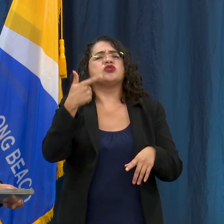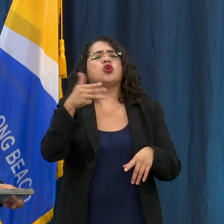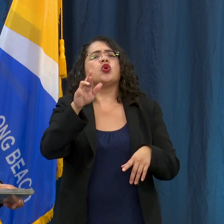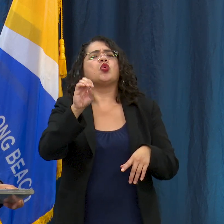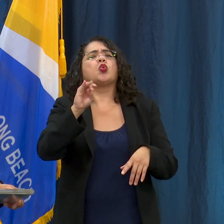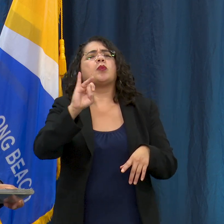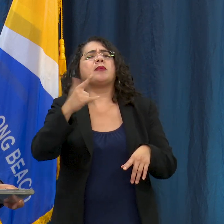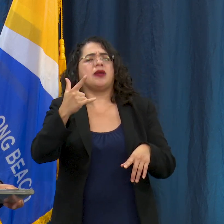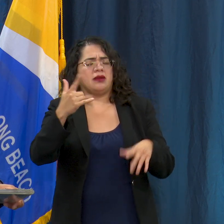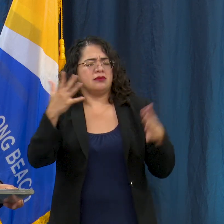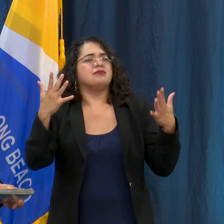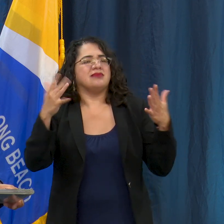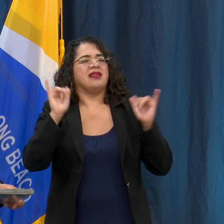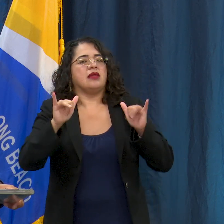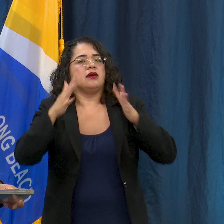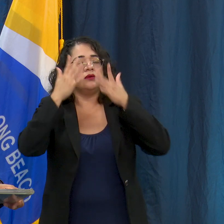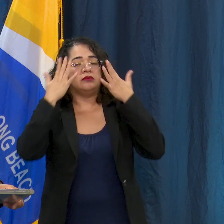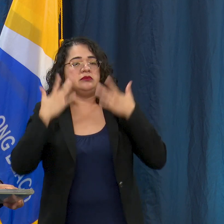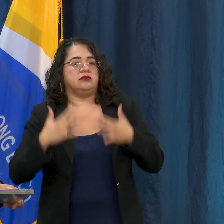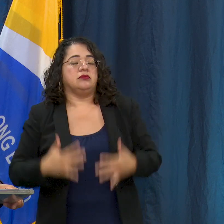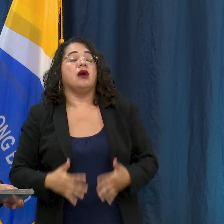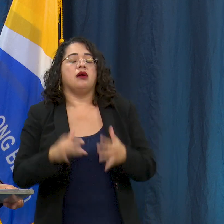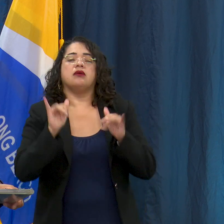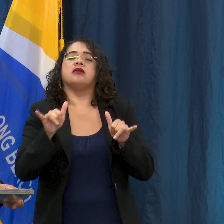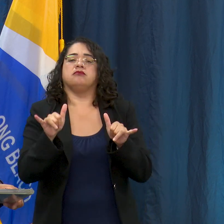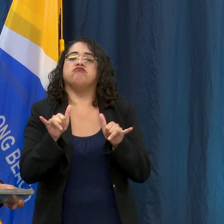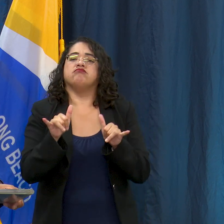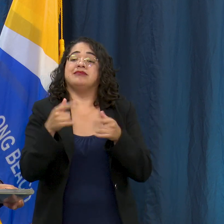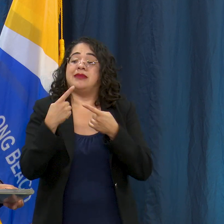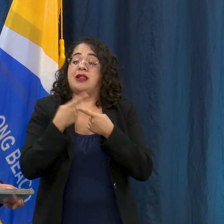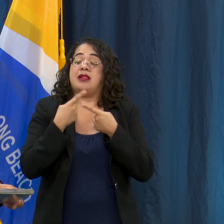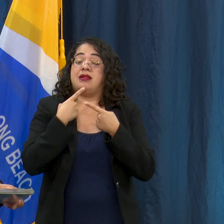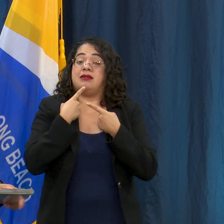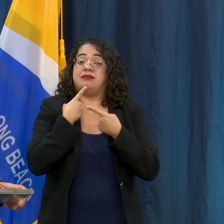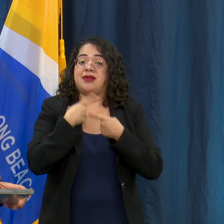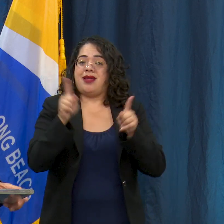modifications as we announced last week. What we're not reopening, even though it's